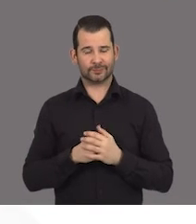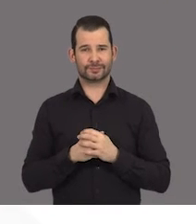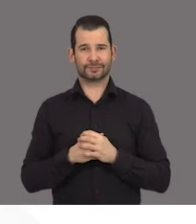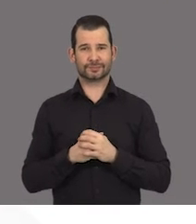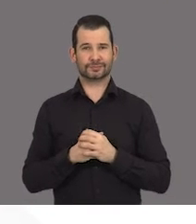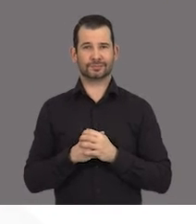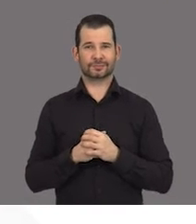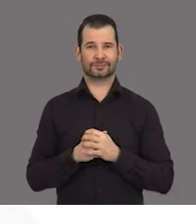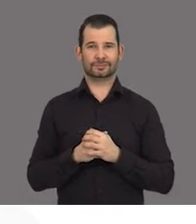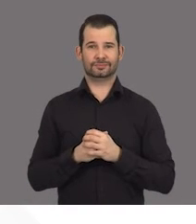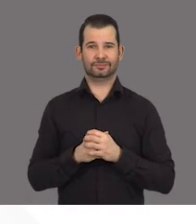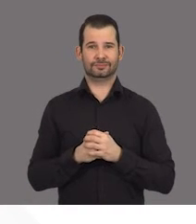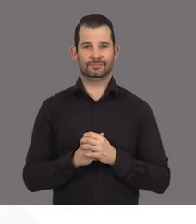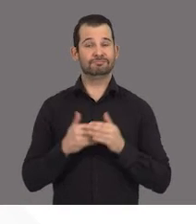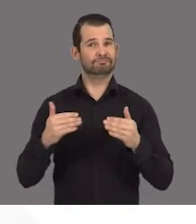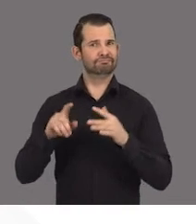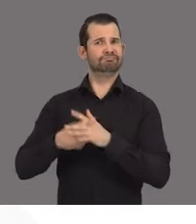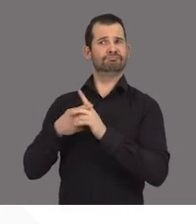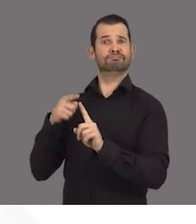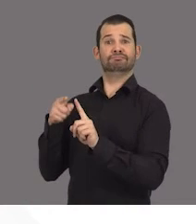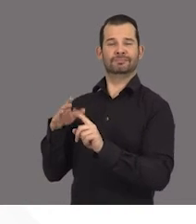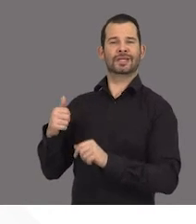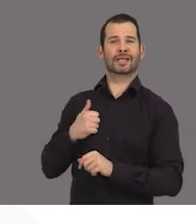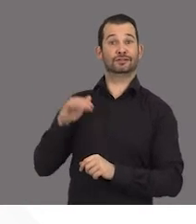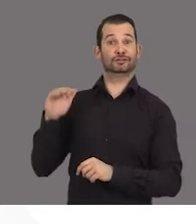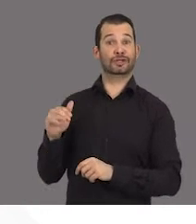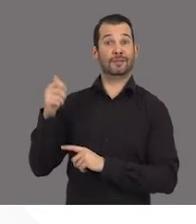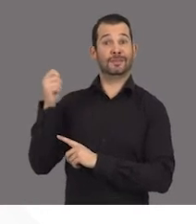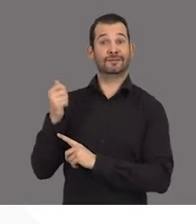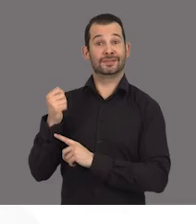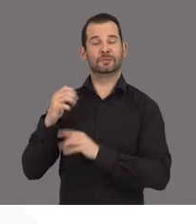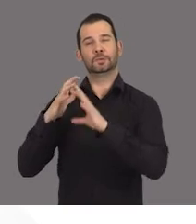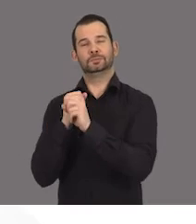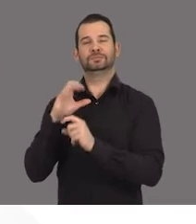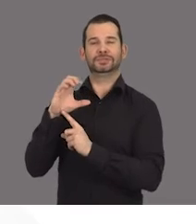Let’s begin with the Canada child benefit, or CCB for short.